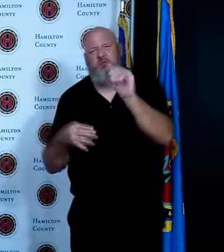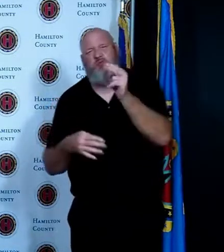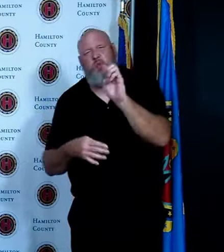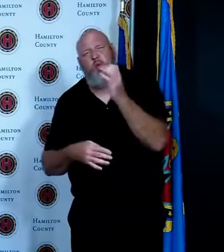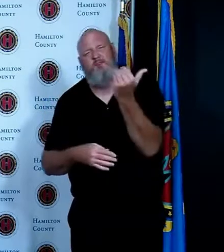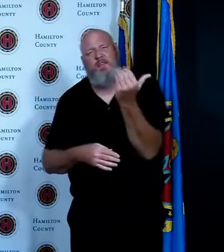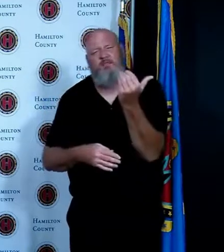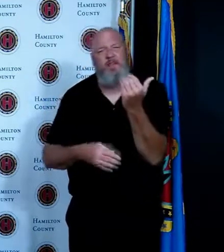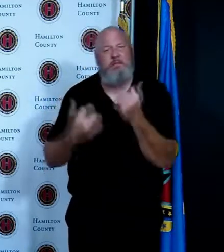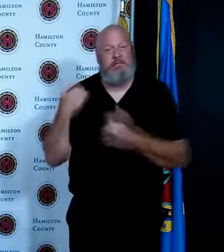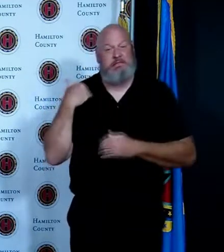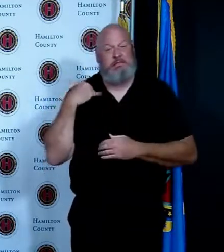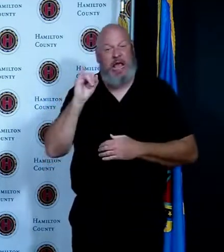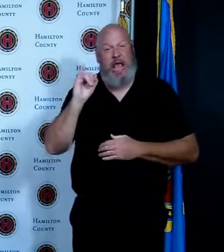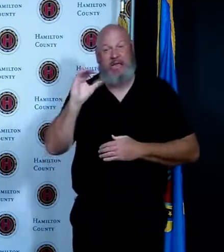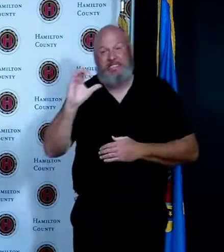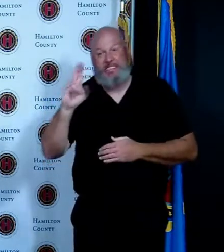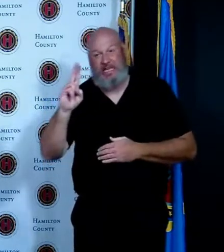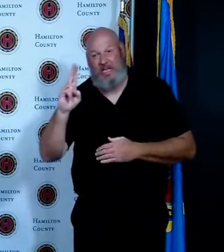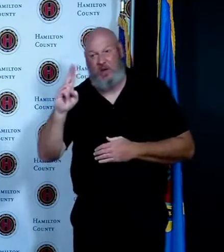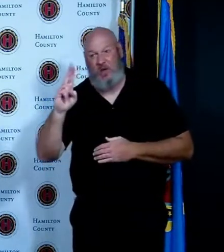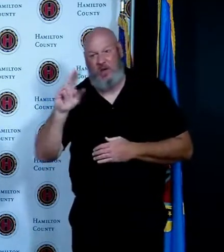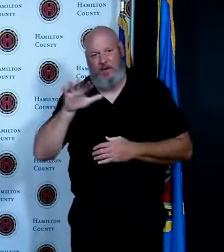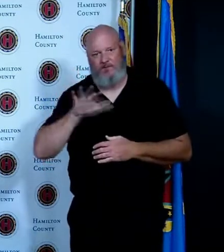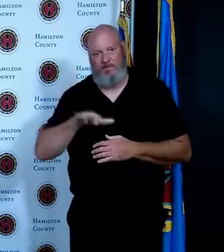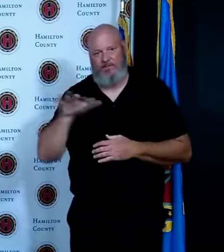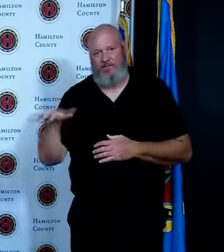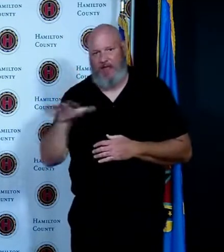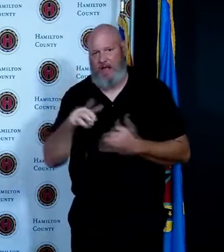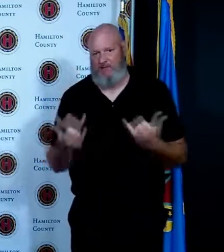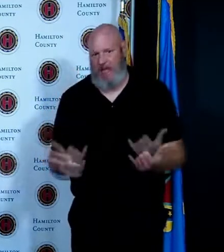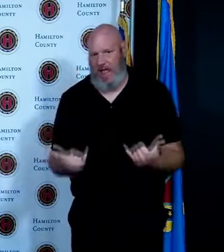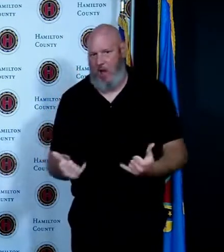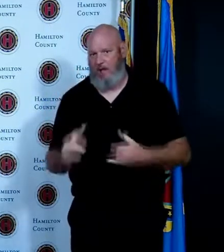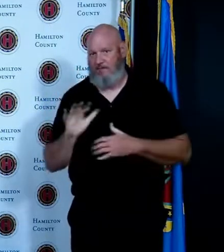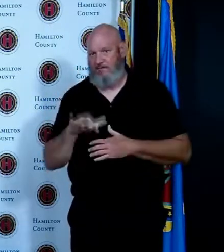was in April we're at 75 so we're not yet back to where we were during the